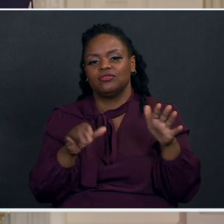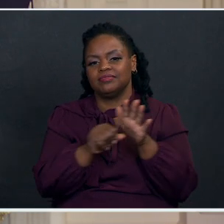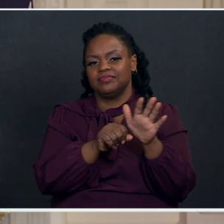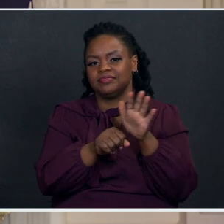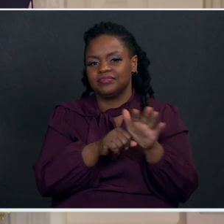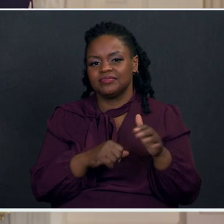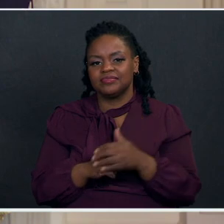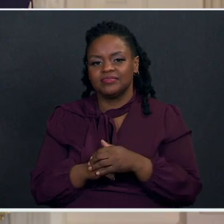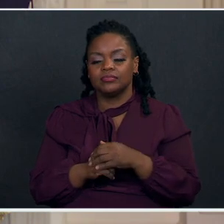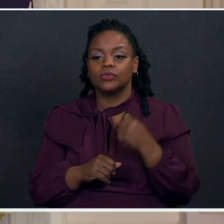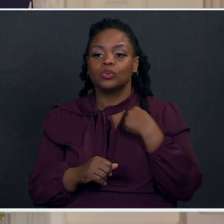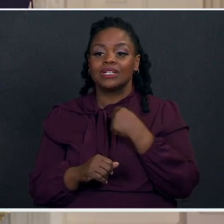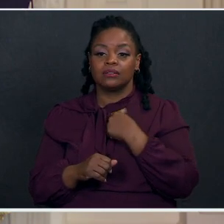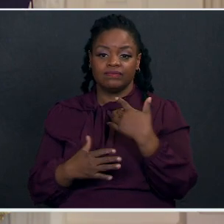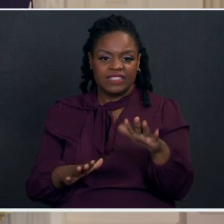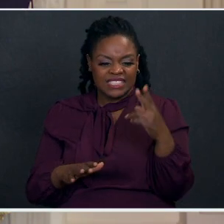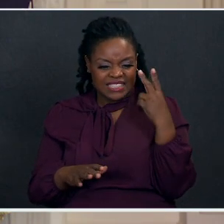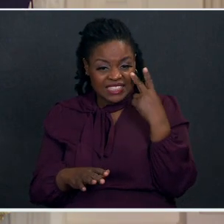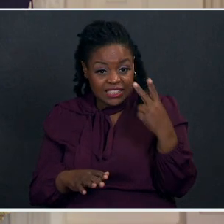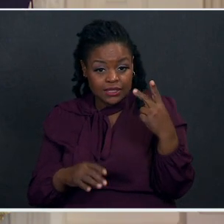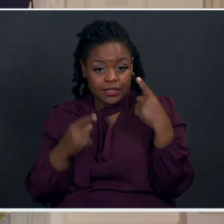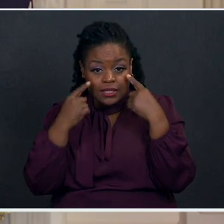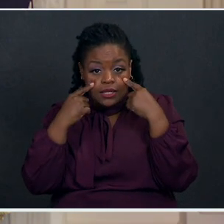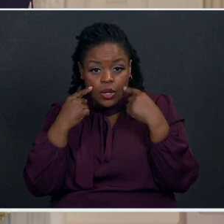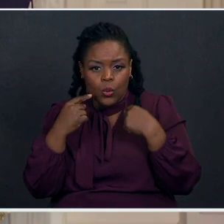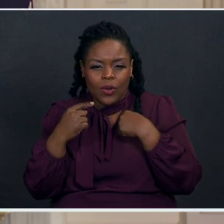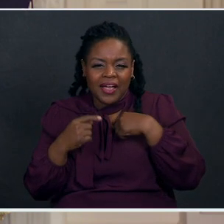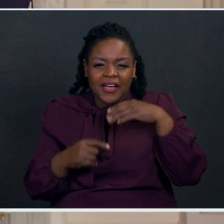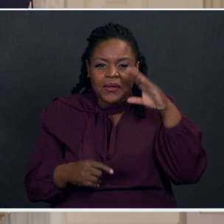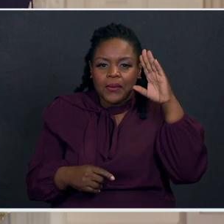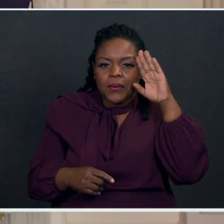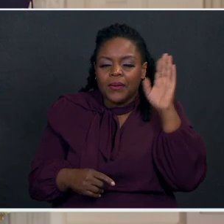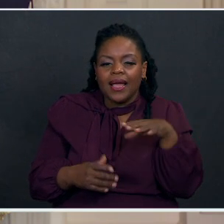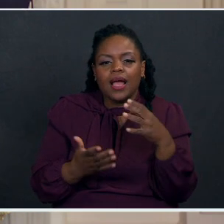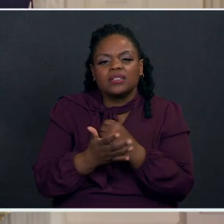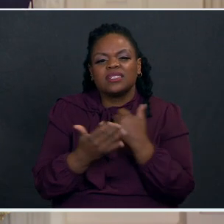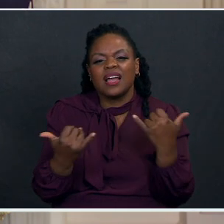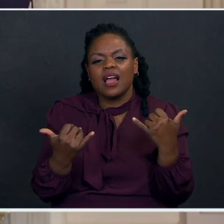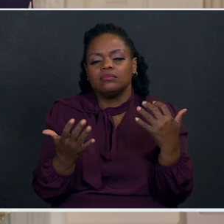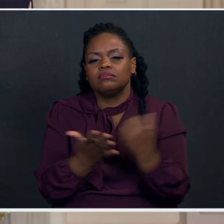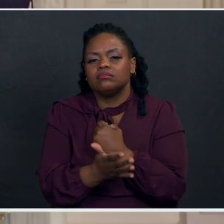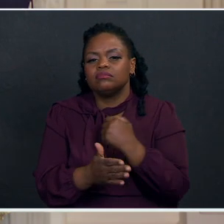we know it in our bones, and it's time to act. And I might note, parenthetically: If you notice,